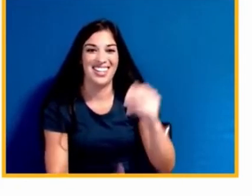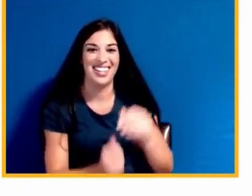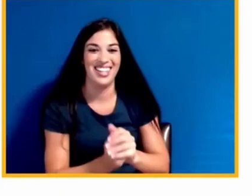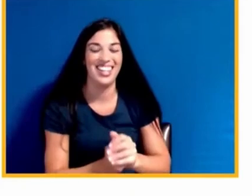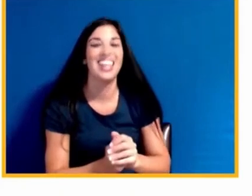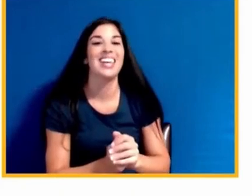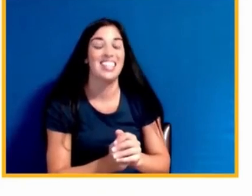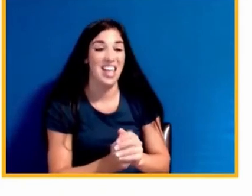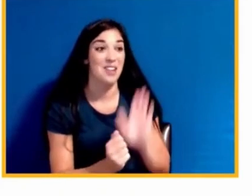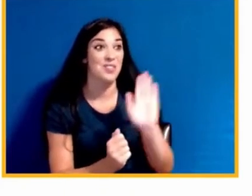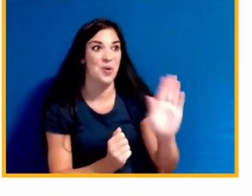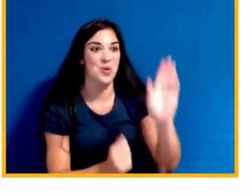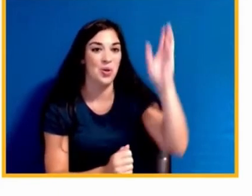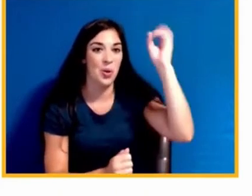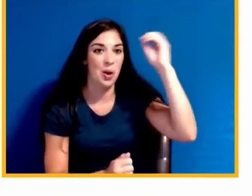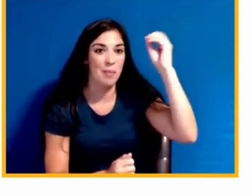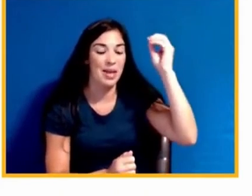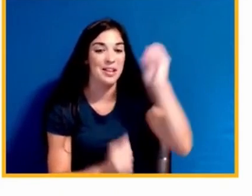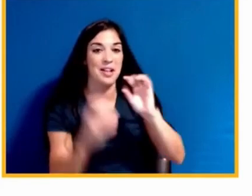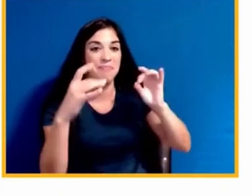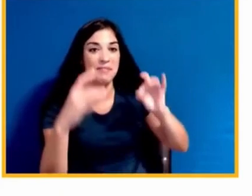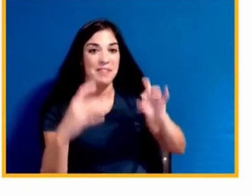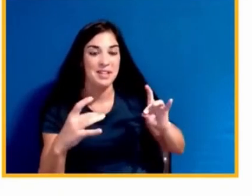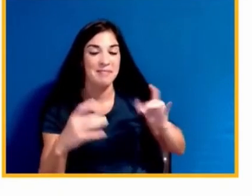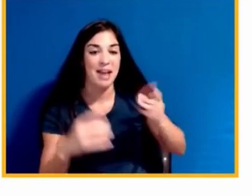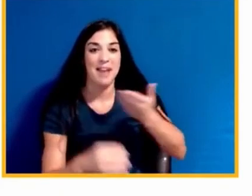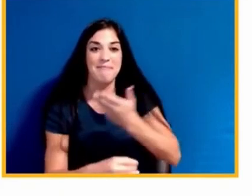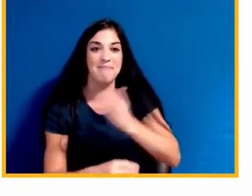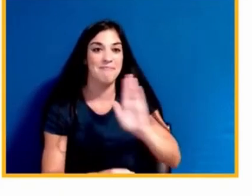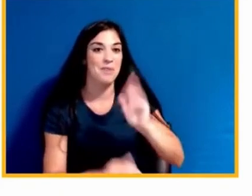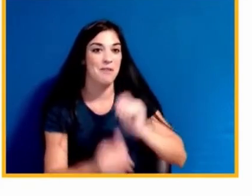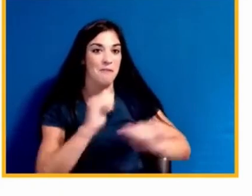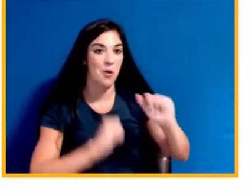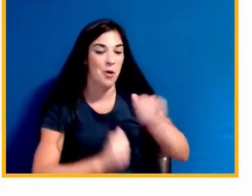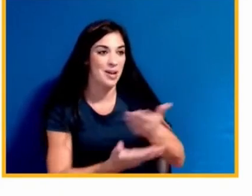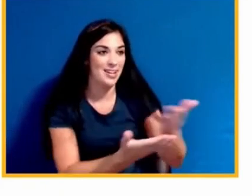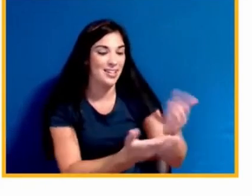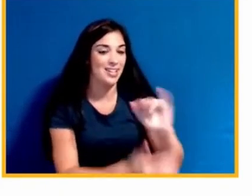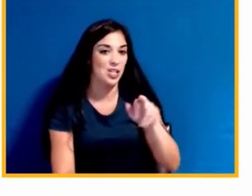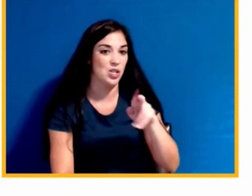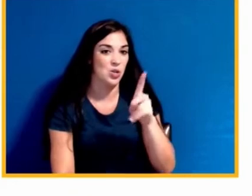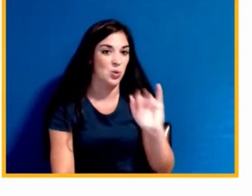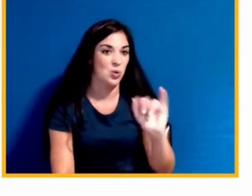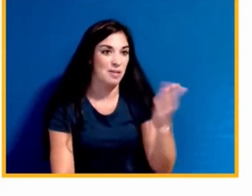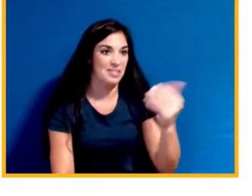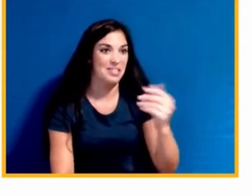and get your take on what King Kaibatsu's performance did for you. So Yuki, let's hear from you.